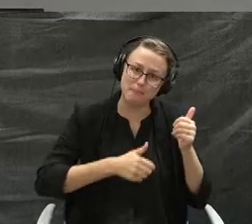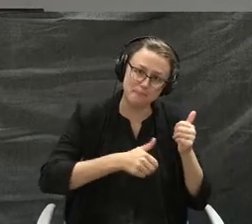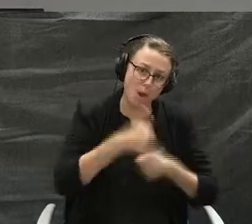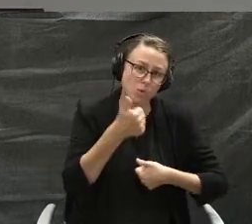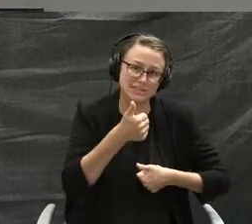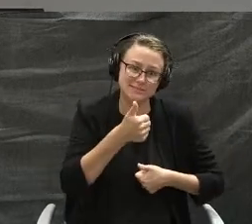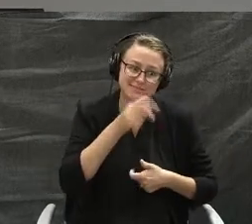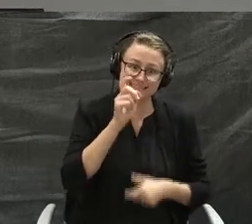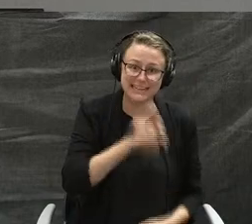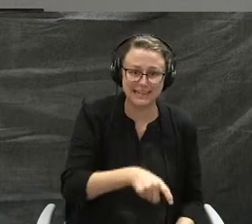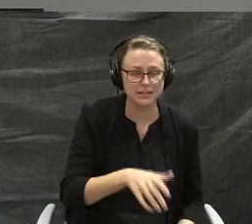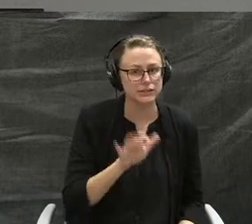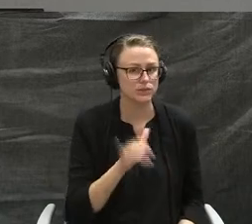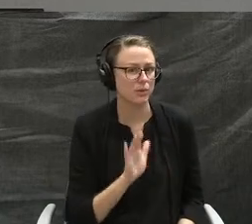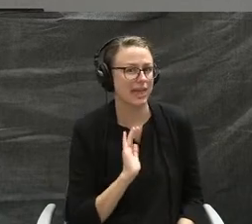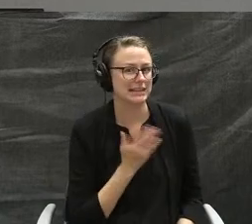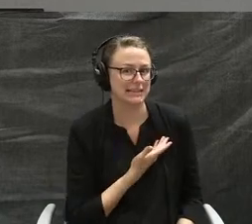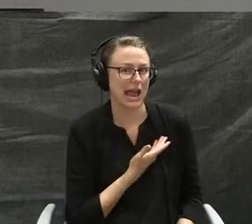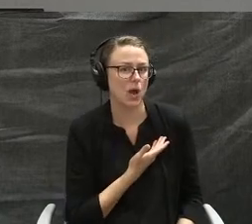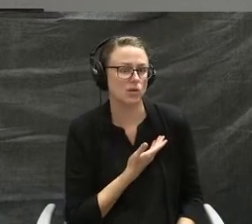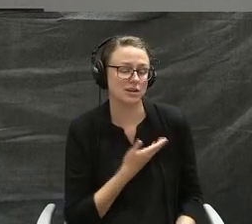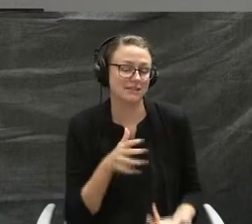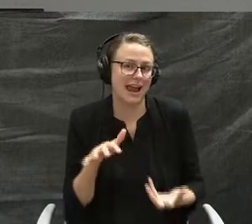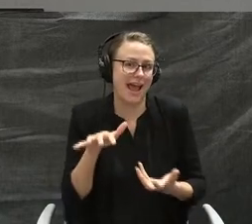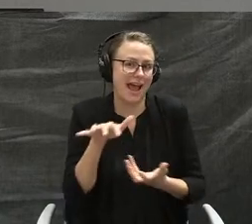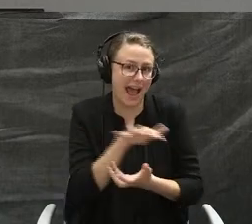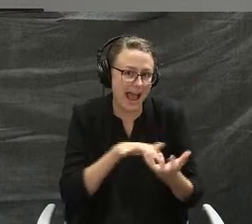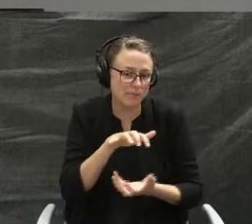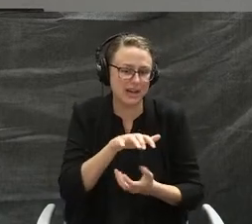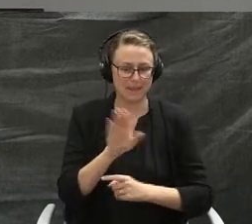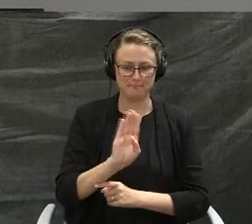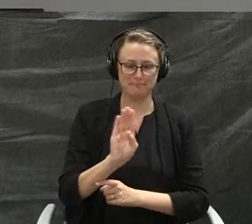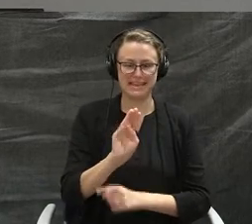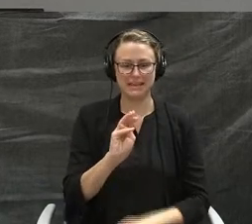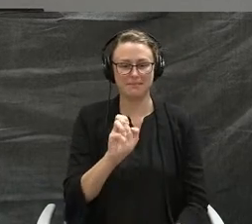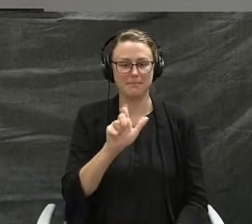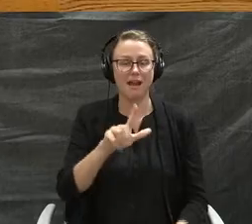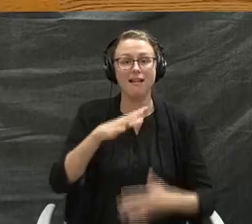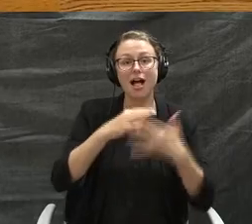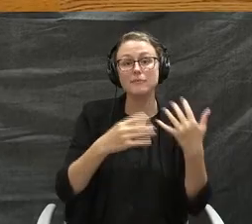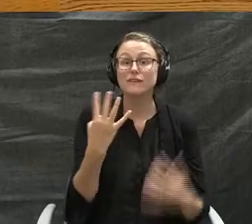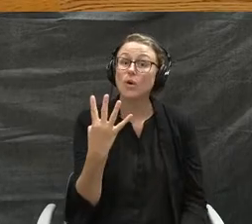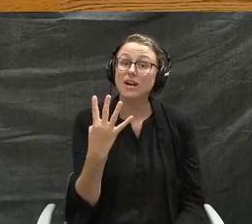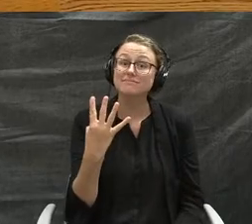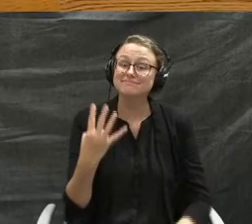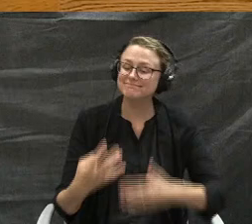Are hybrid B model for option 4? Thank you, thank you, you're